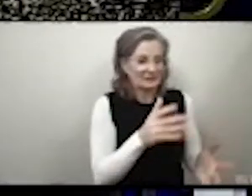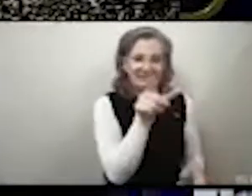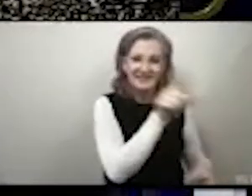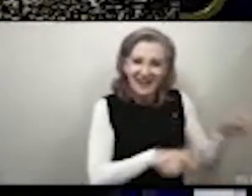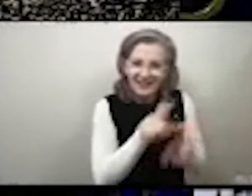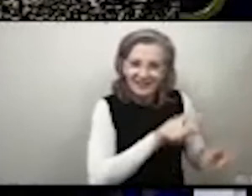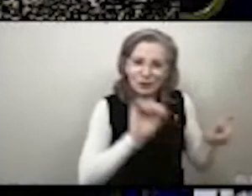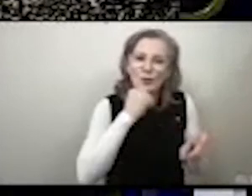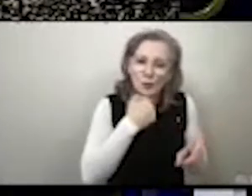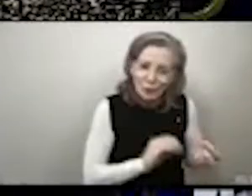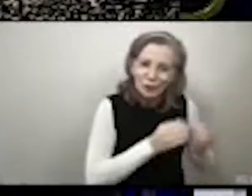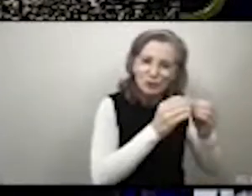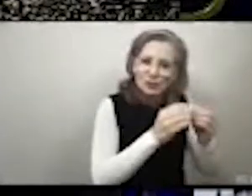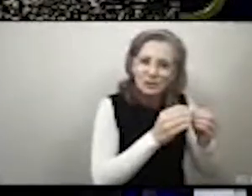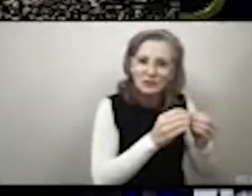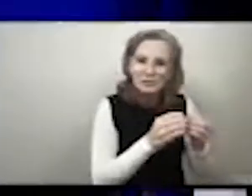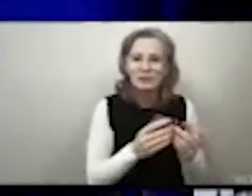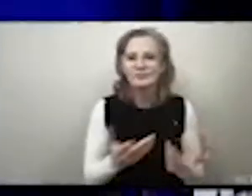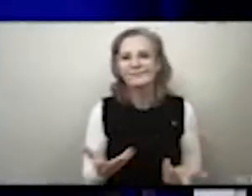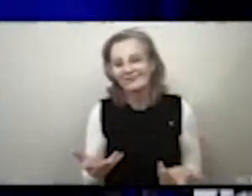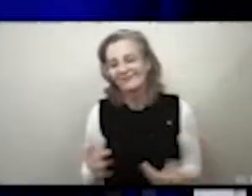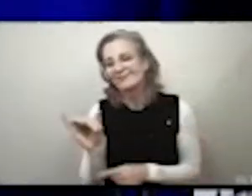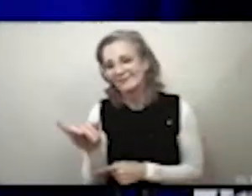know, self-evident actually, but it is